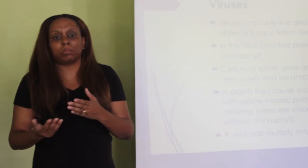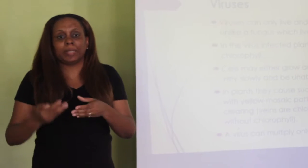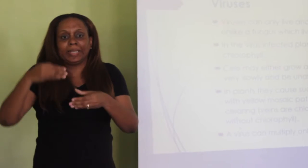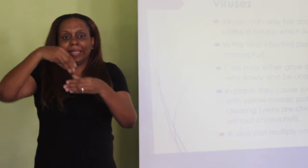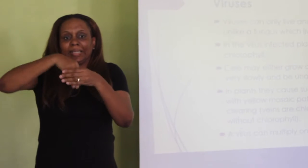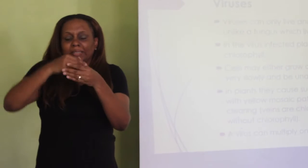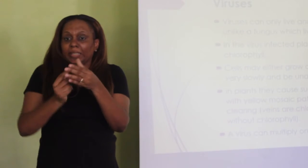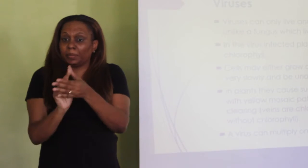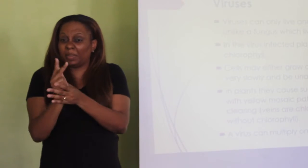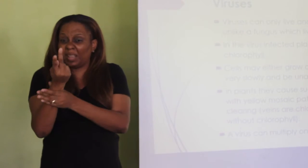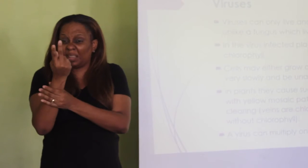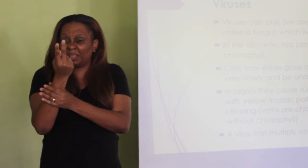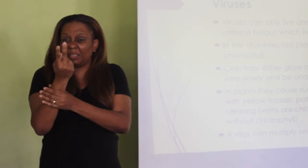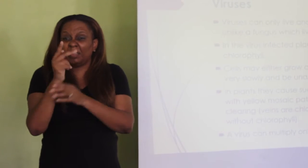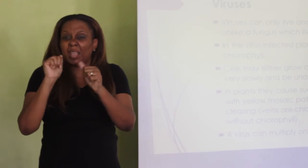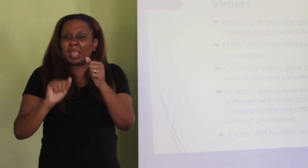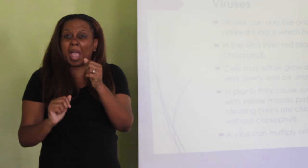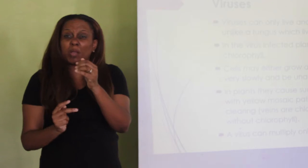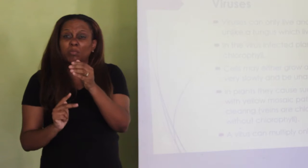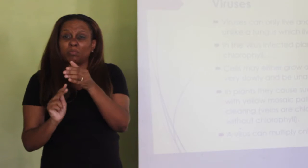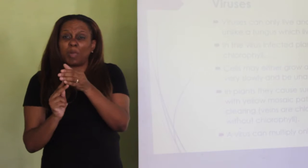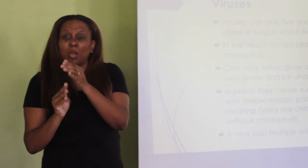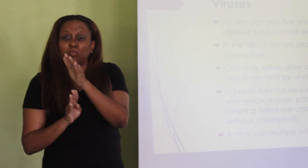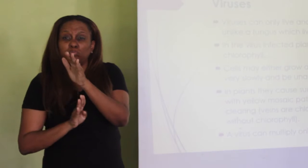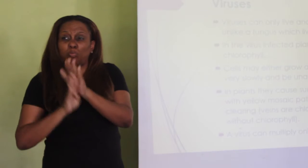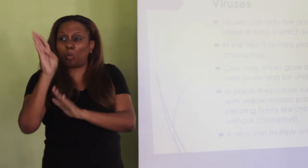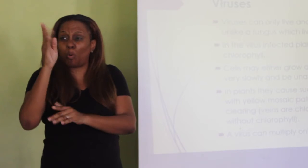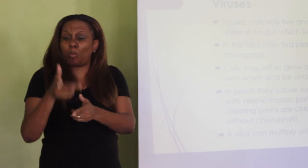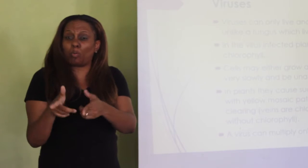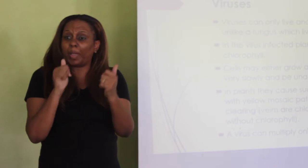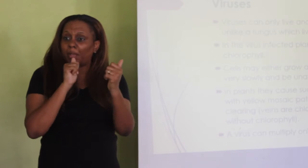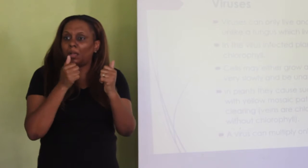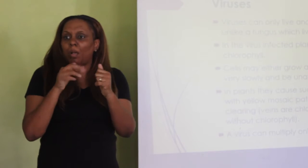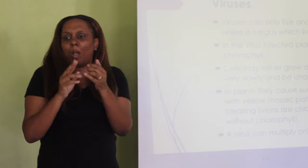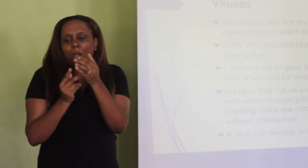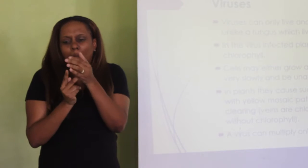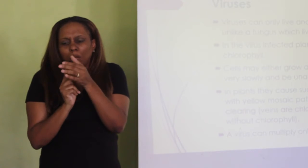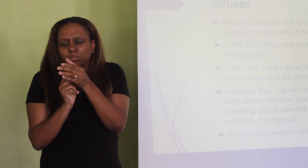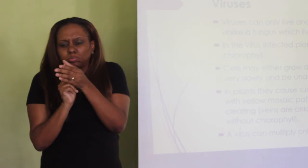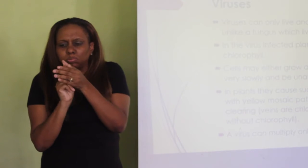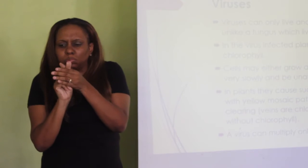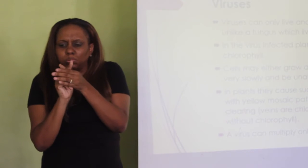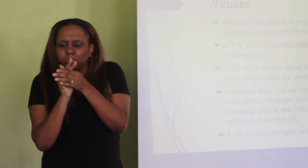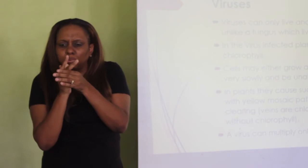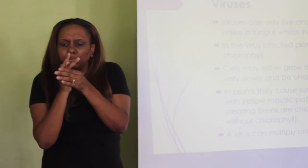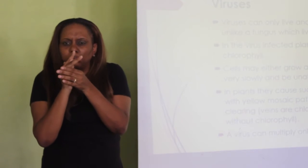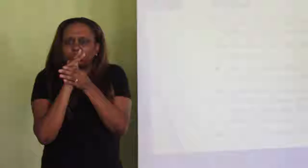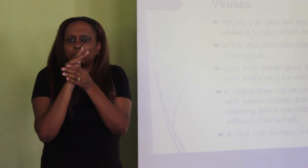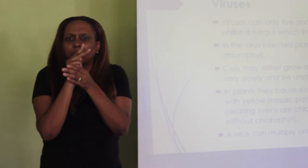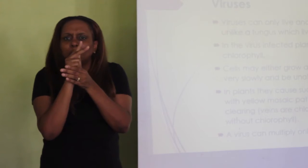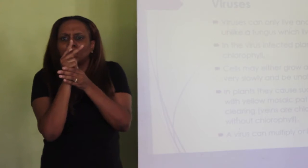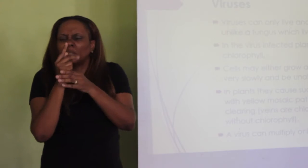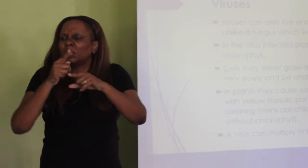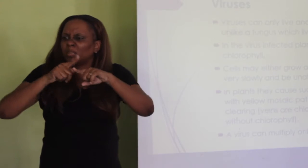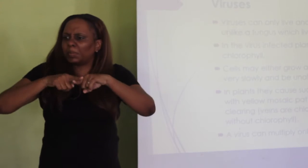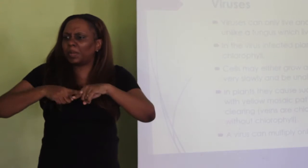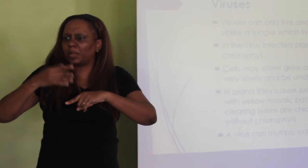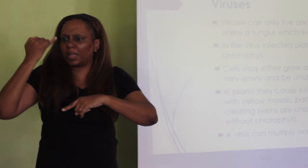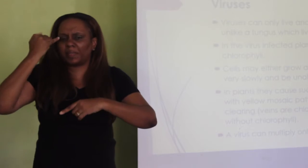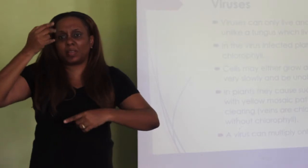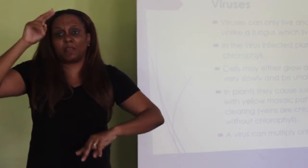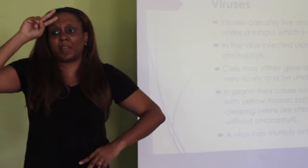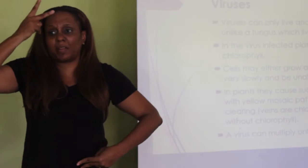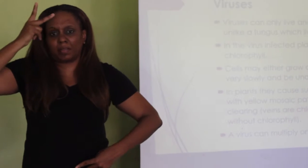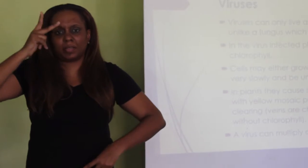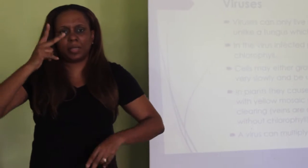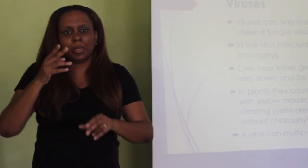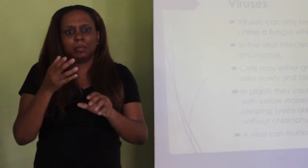or divide rapidly that's the the effective the affected cells right which causes the deformity